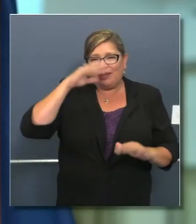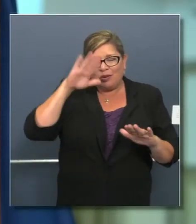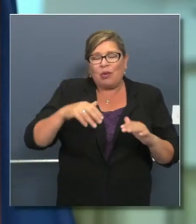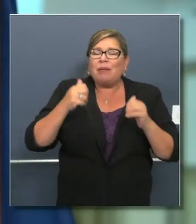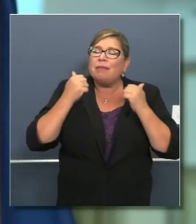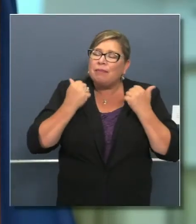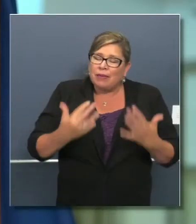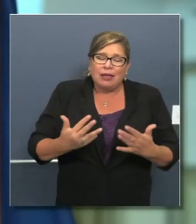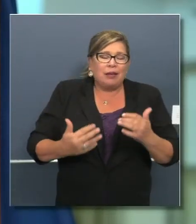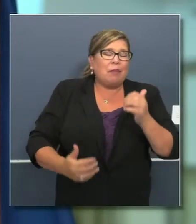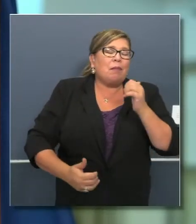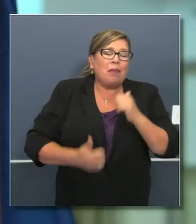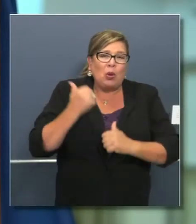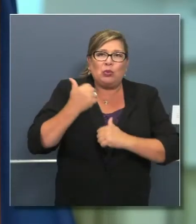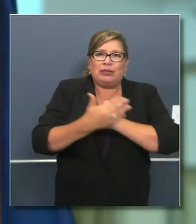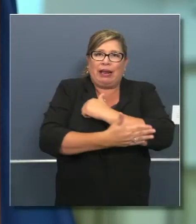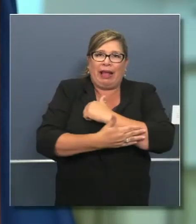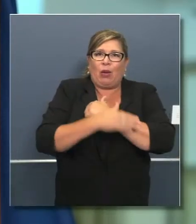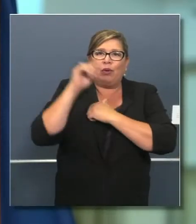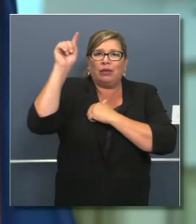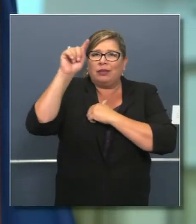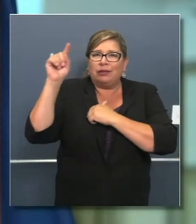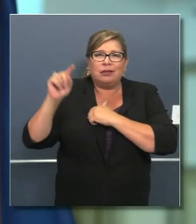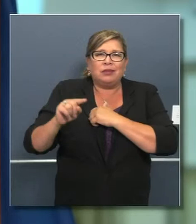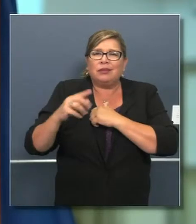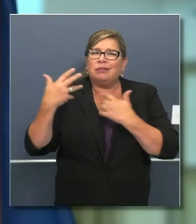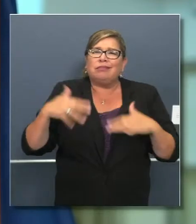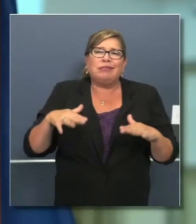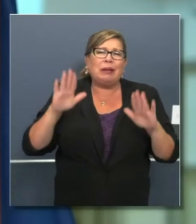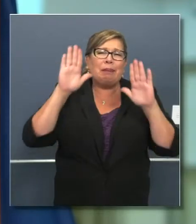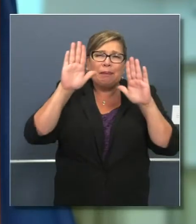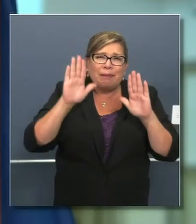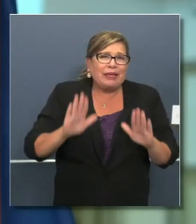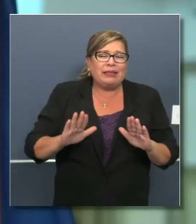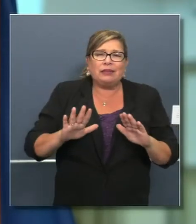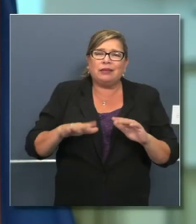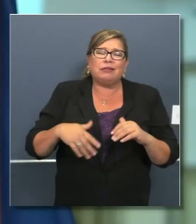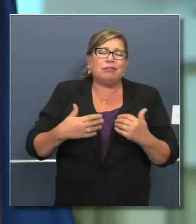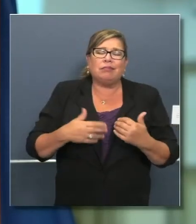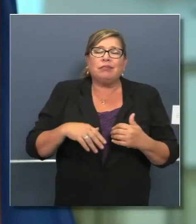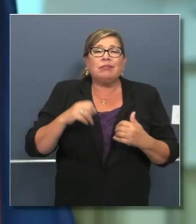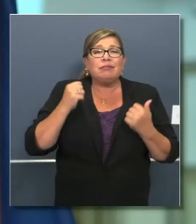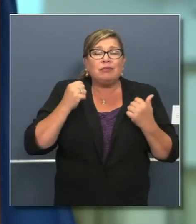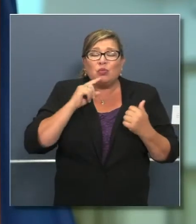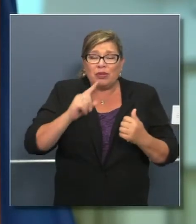officials health officials have been extraordinary absolutely extraordinary in fact so much so that